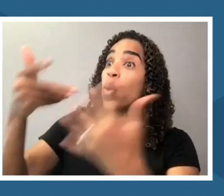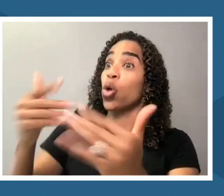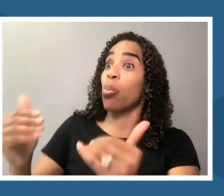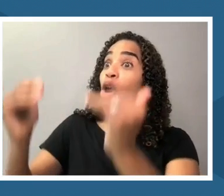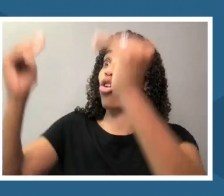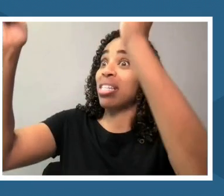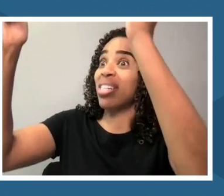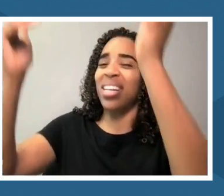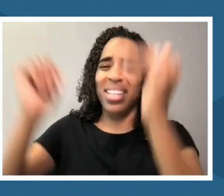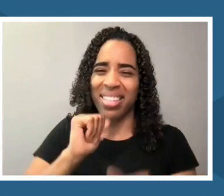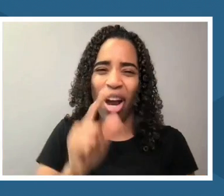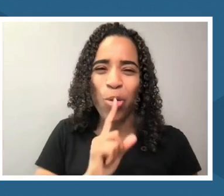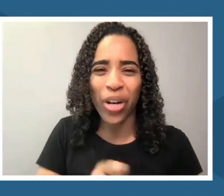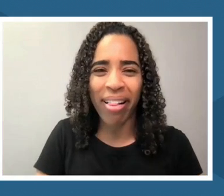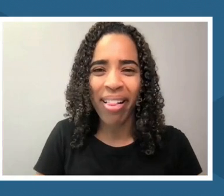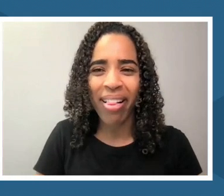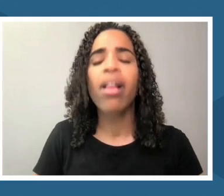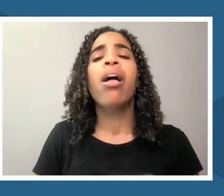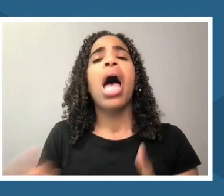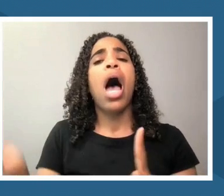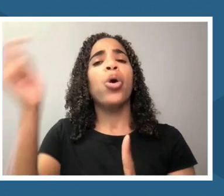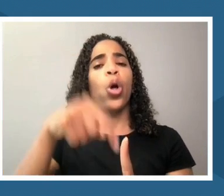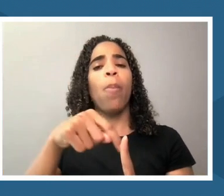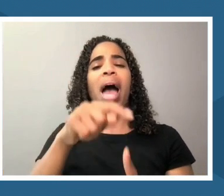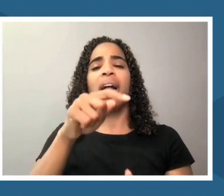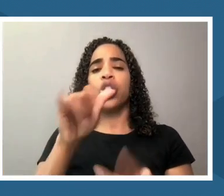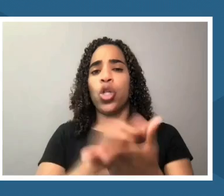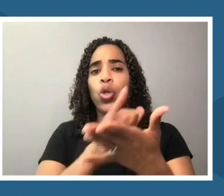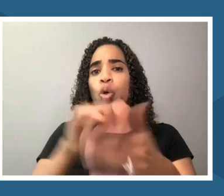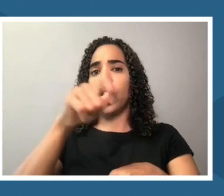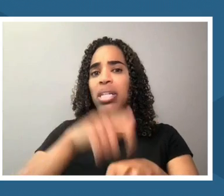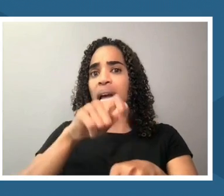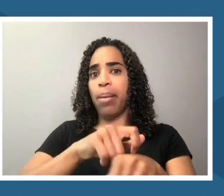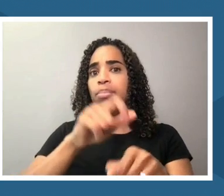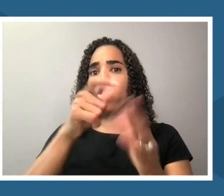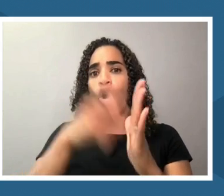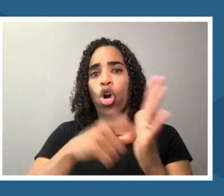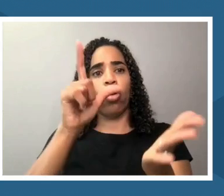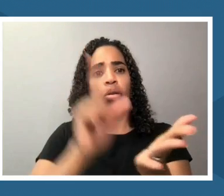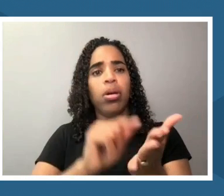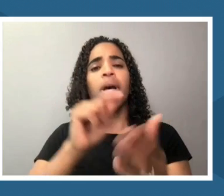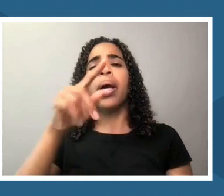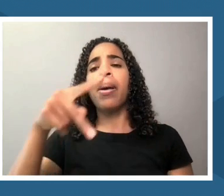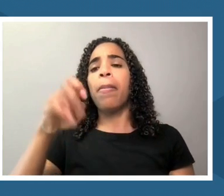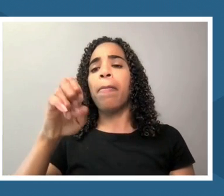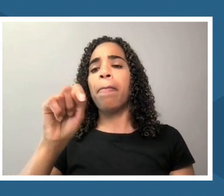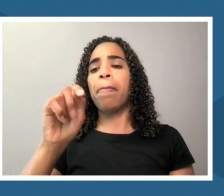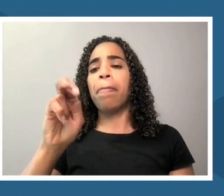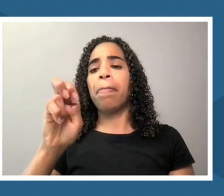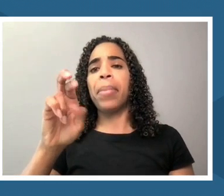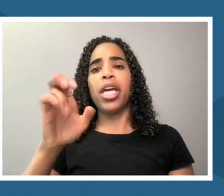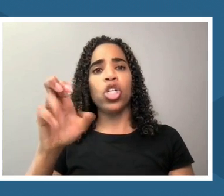to go back to the new york times article published by william peterson in the